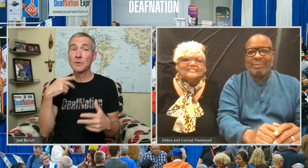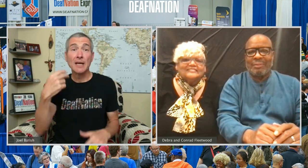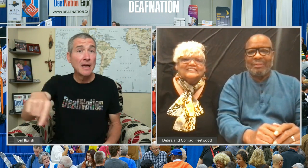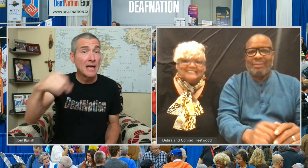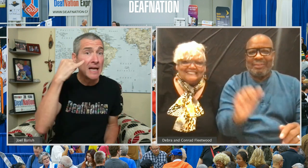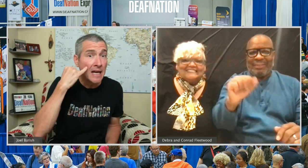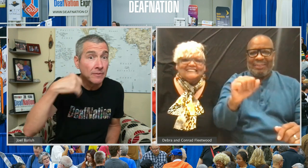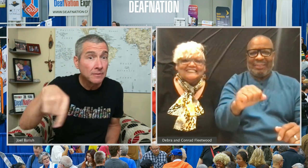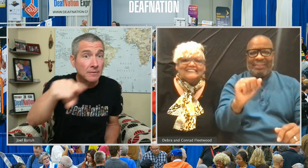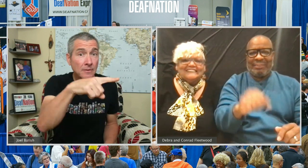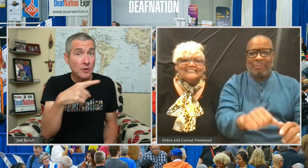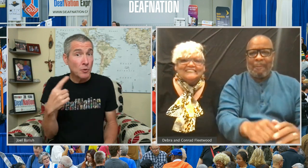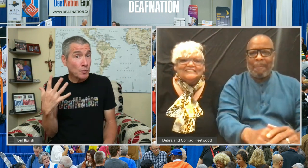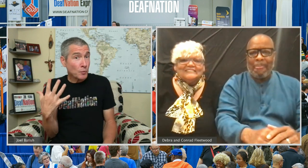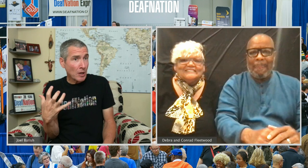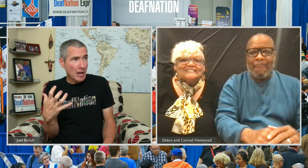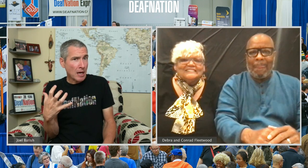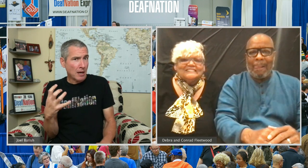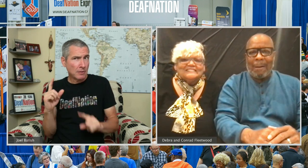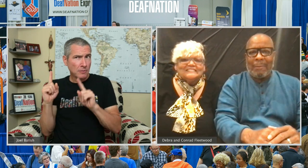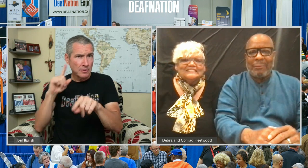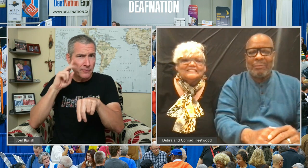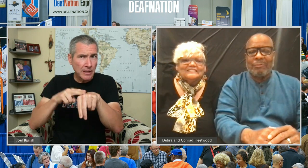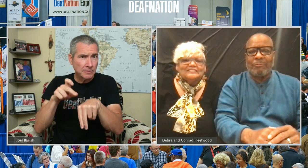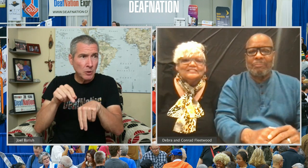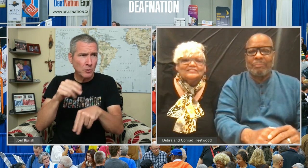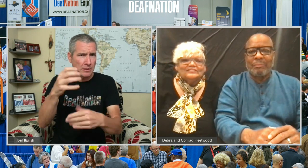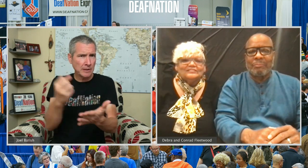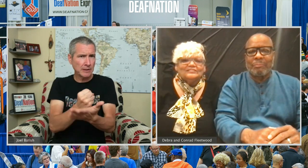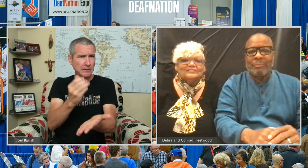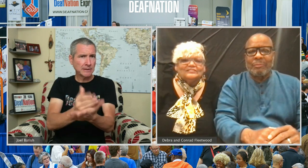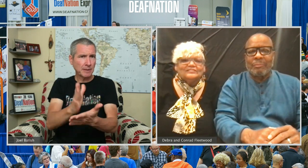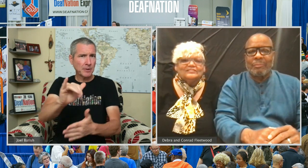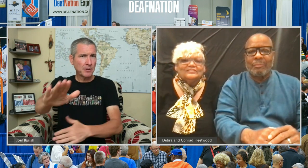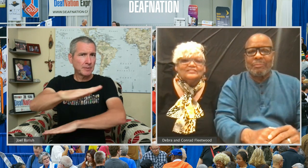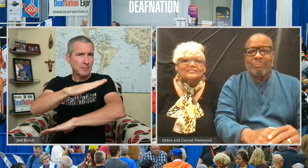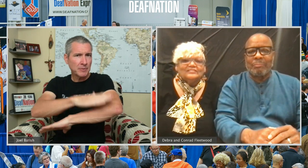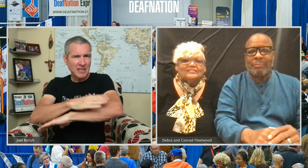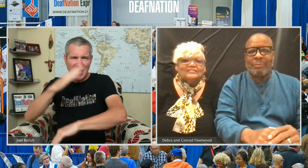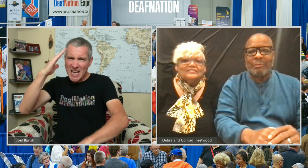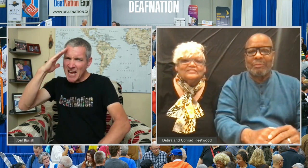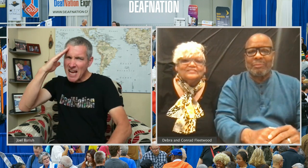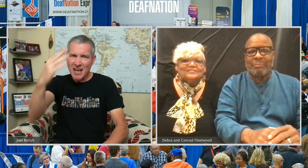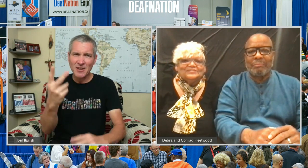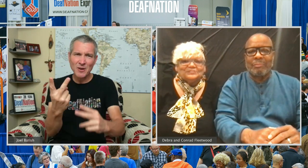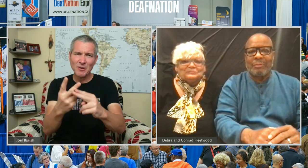If you want to go to DeafNation Expo, stop by their booth and say hello to this